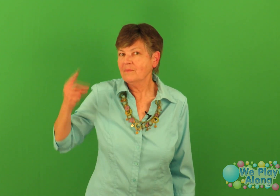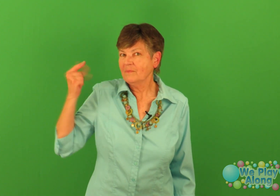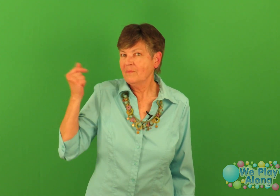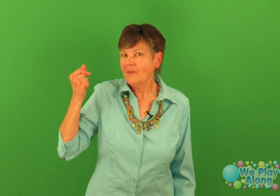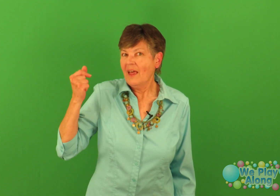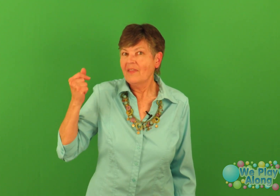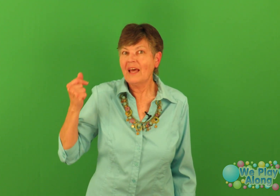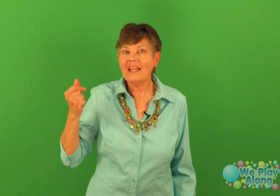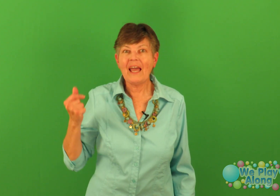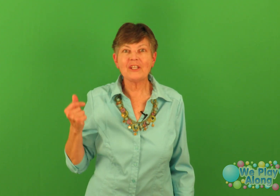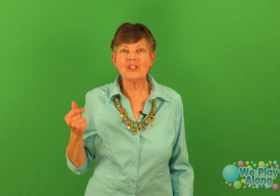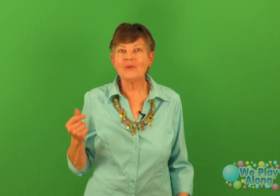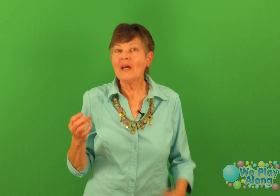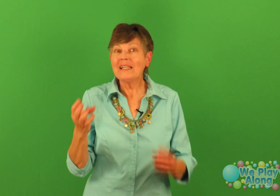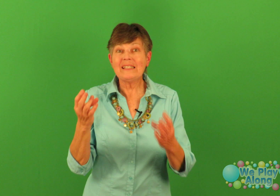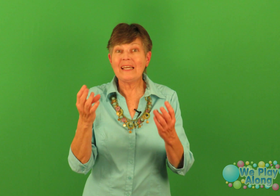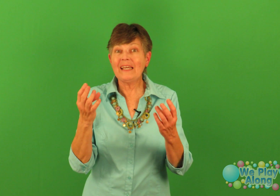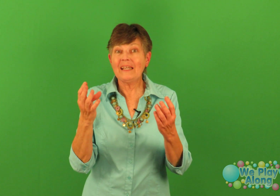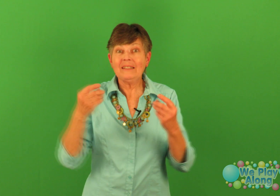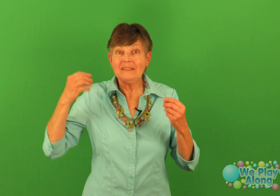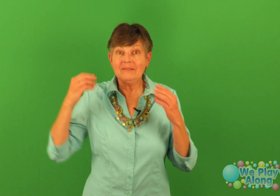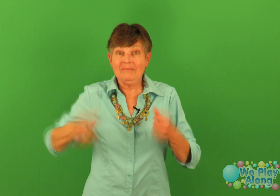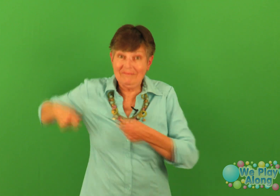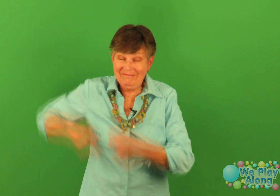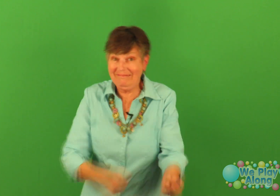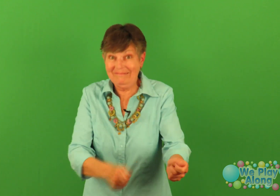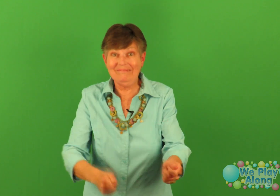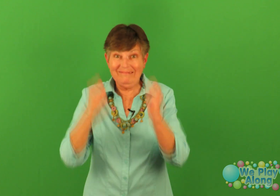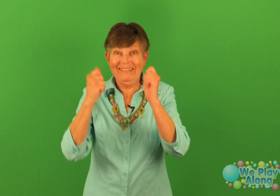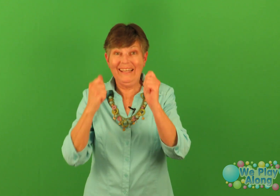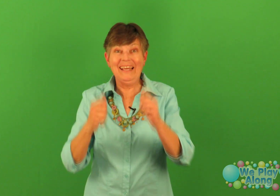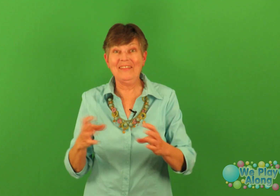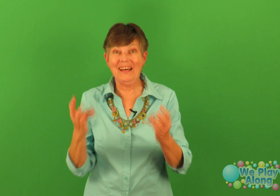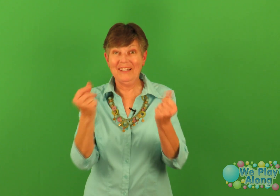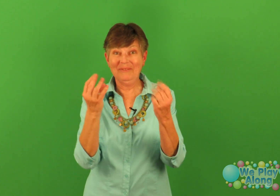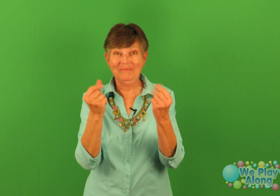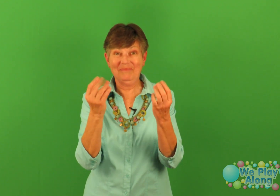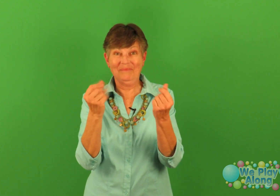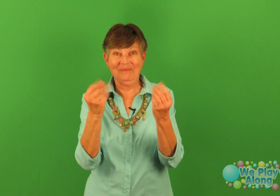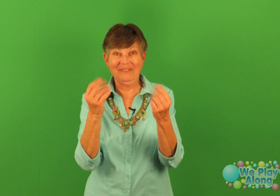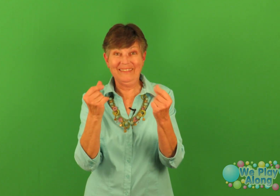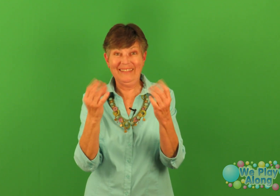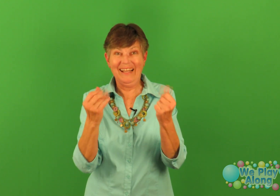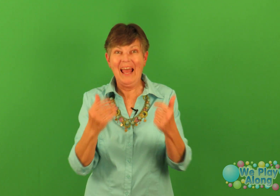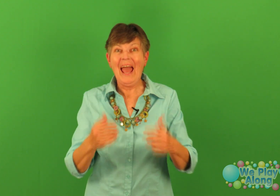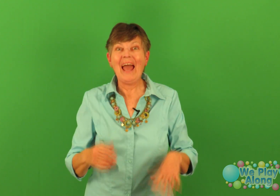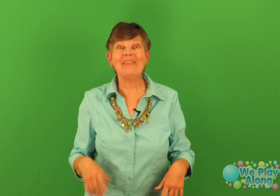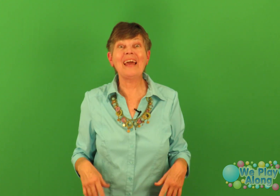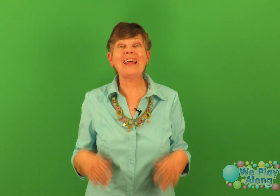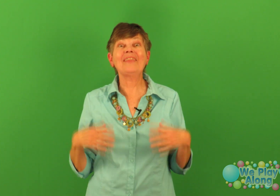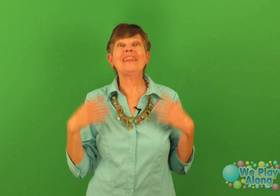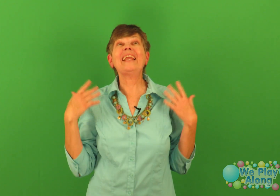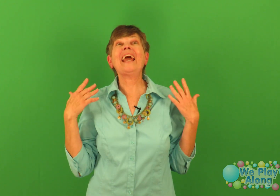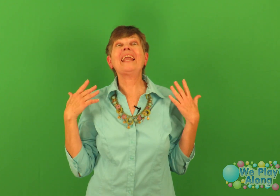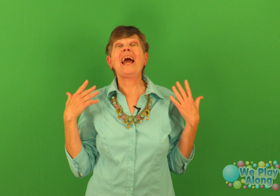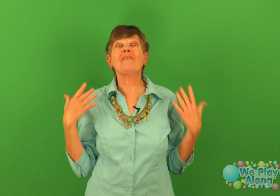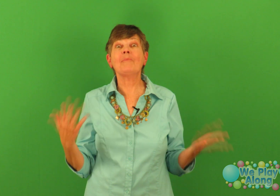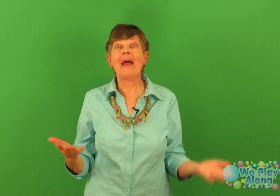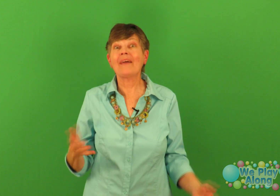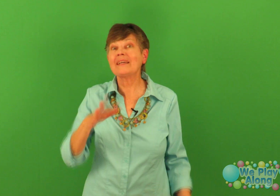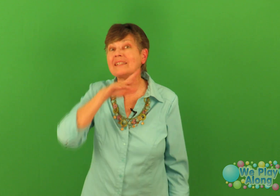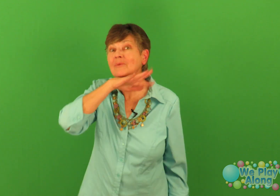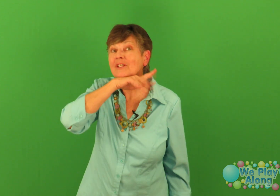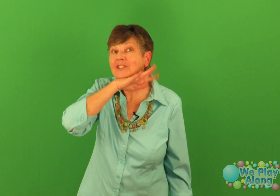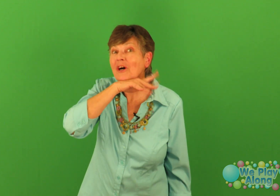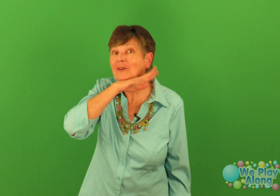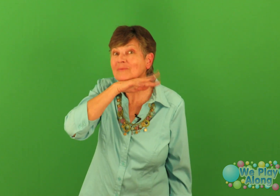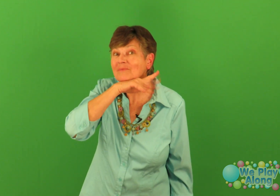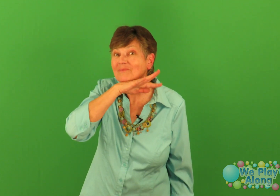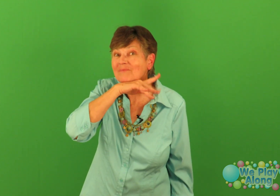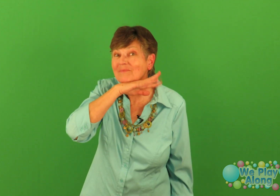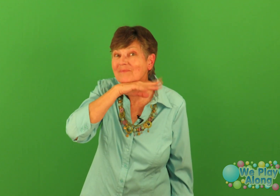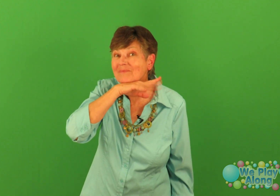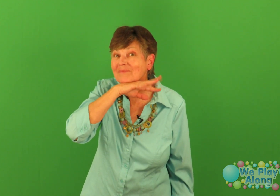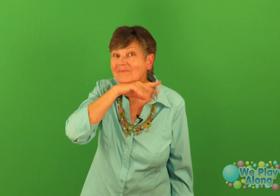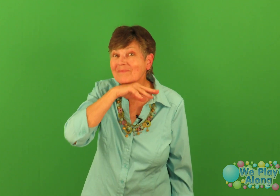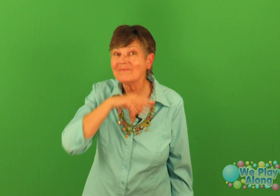that liked to dig in the and then if then he had to have a bad cuz he was so